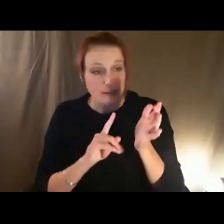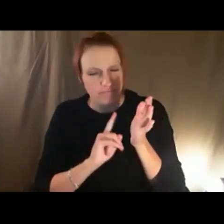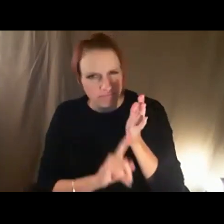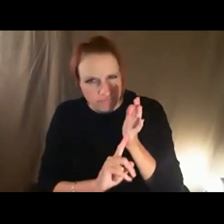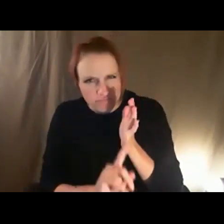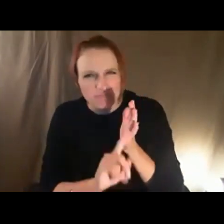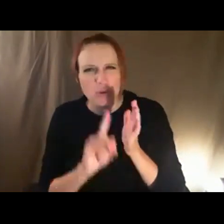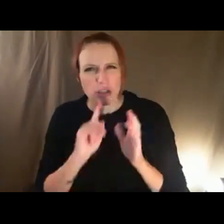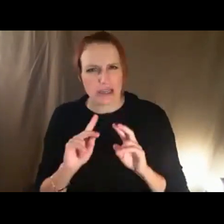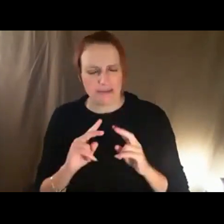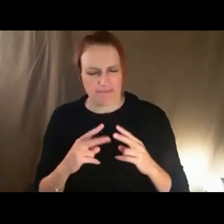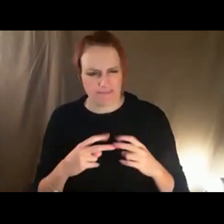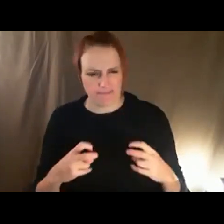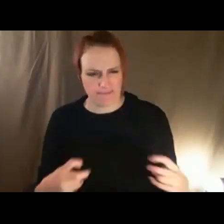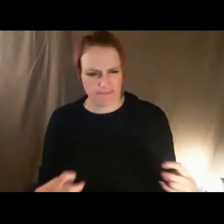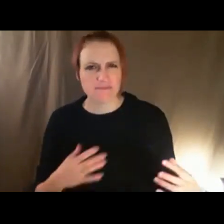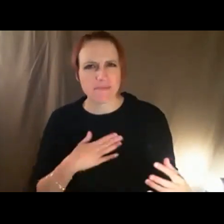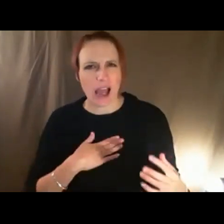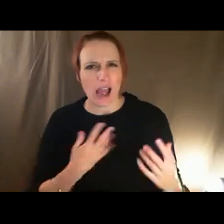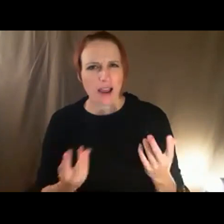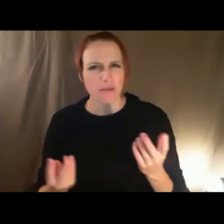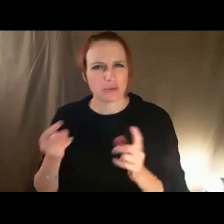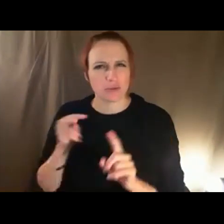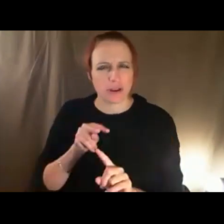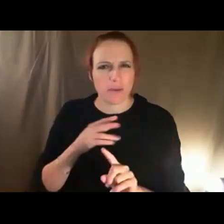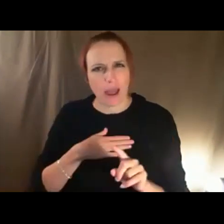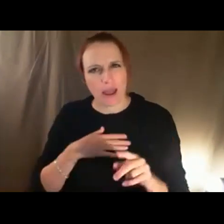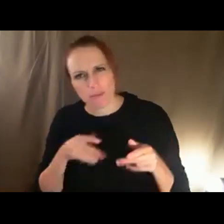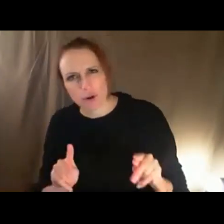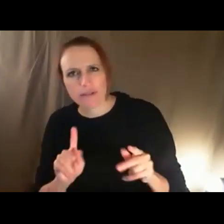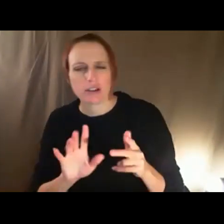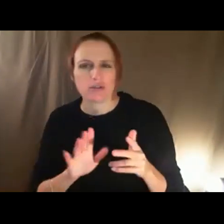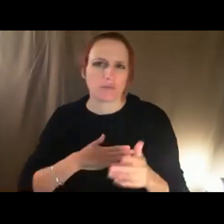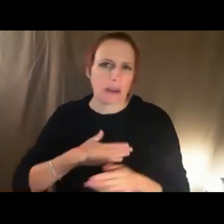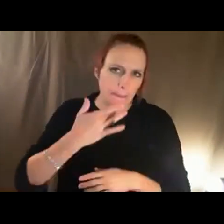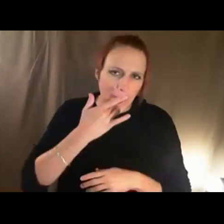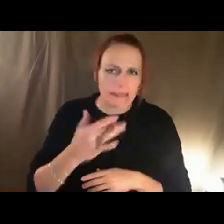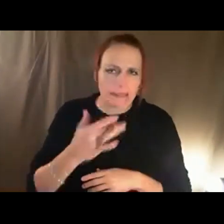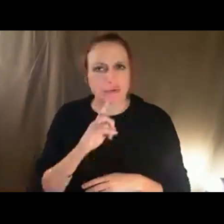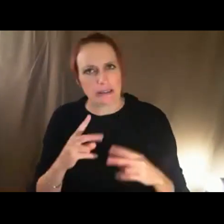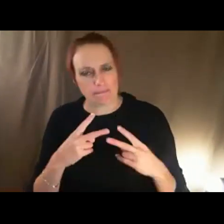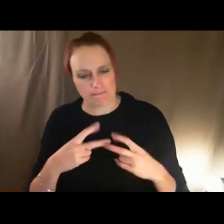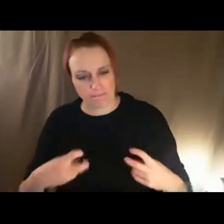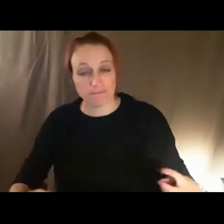viewpoints, and biases, and privilege, and such. Can't say that it was a fun process, but it was a